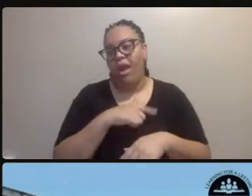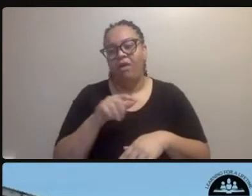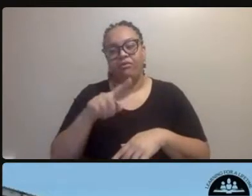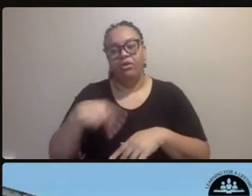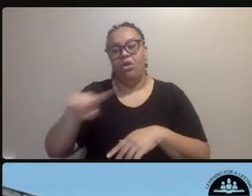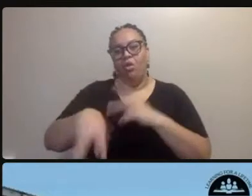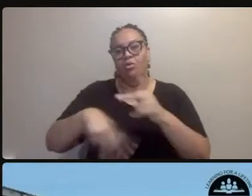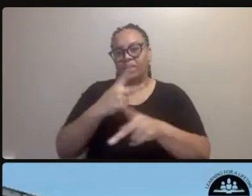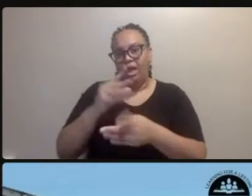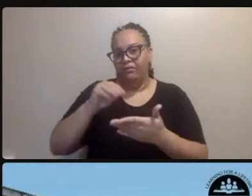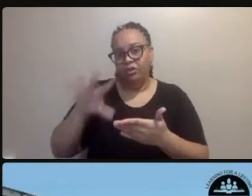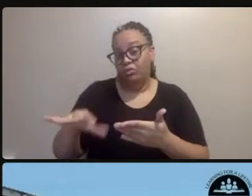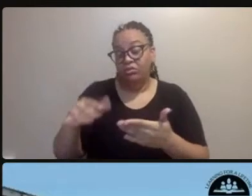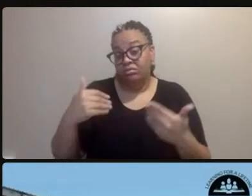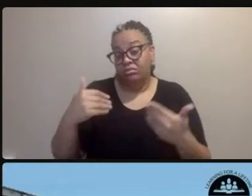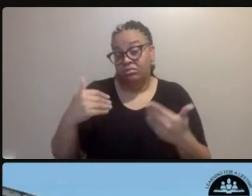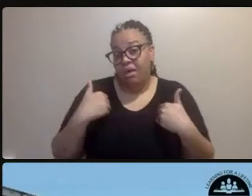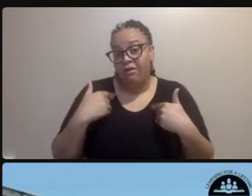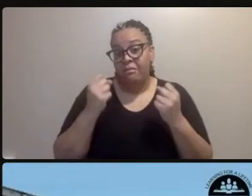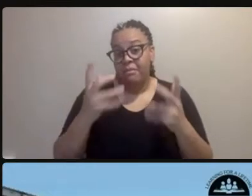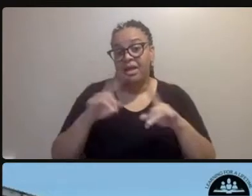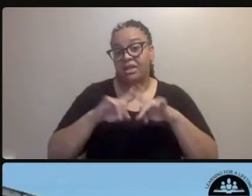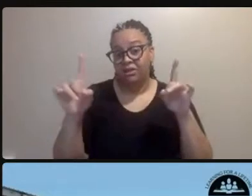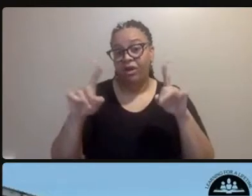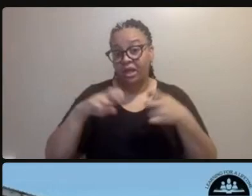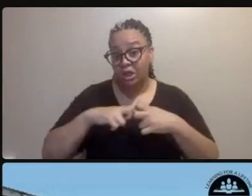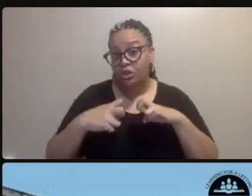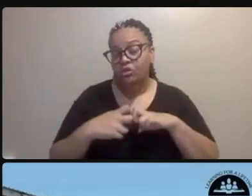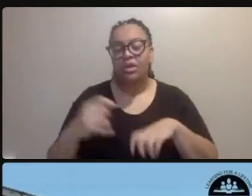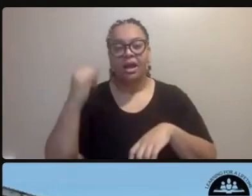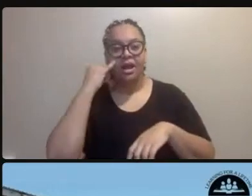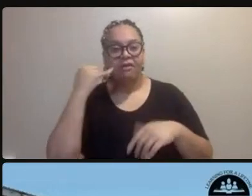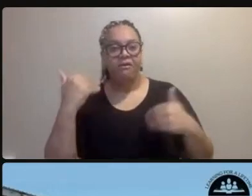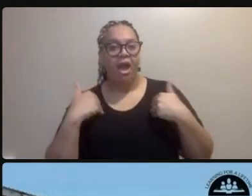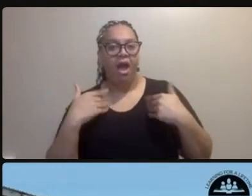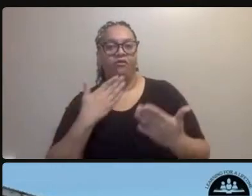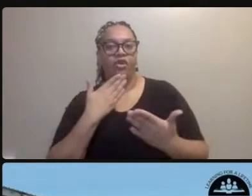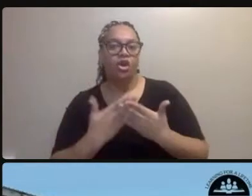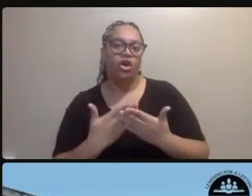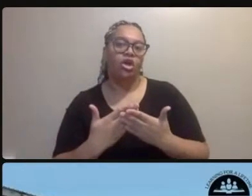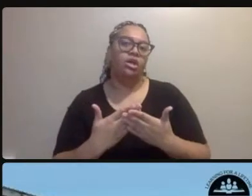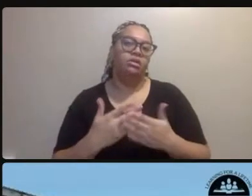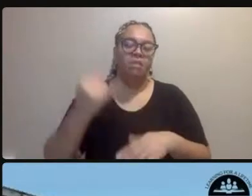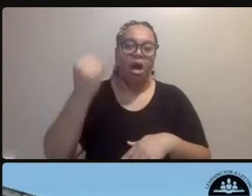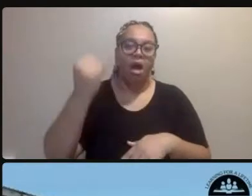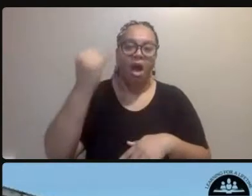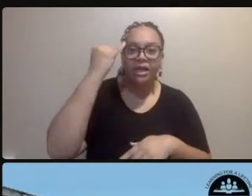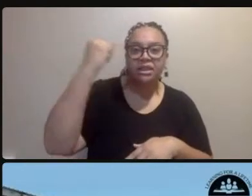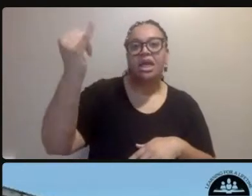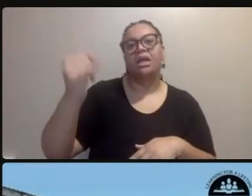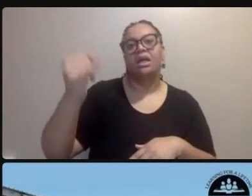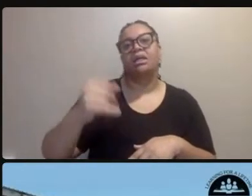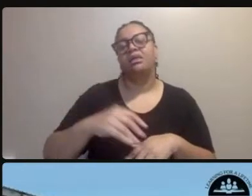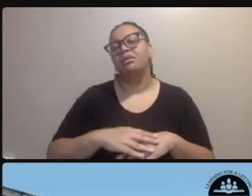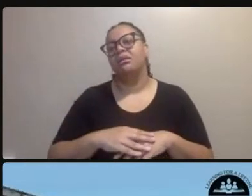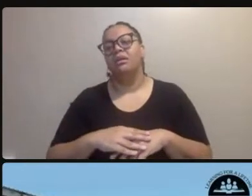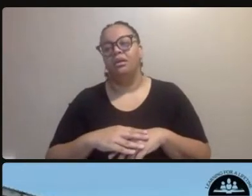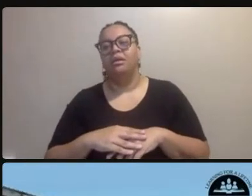COMMUNITY. SO MANY SO OFTEN WE HAVE THOSE STUDENTS AND THEY'RE GOING TO